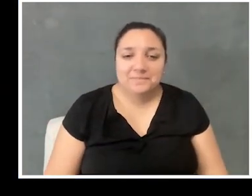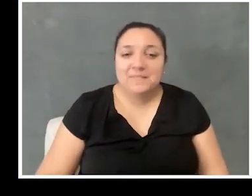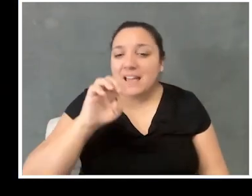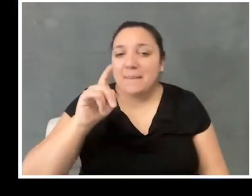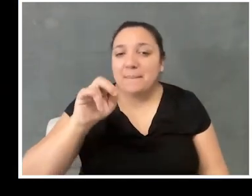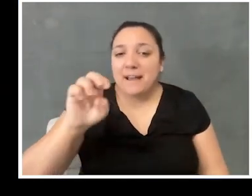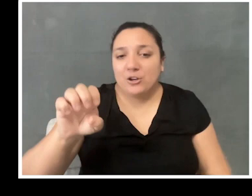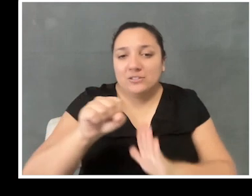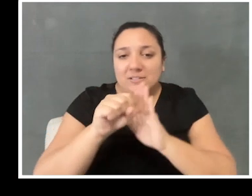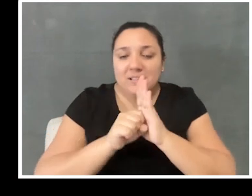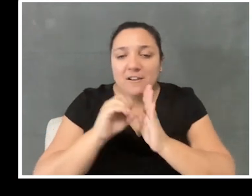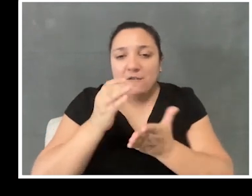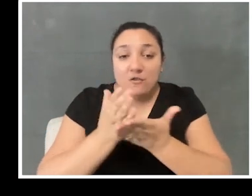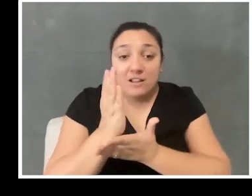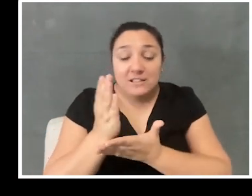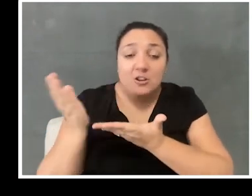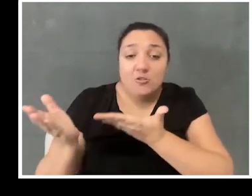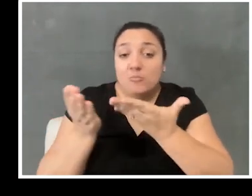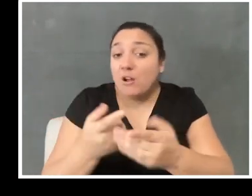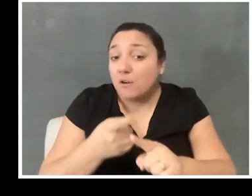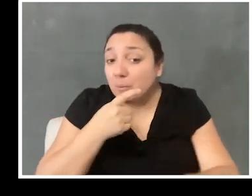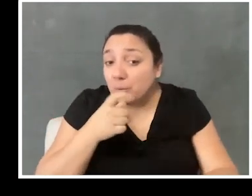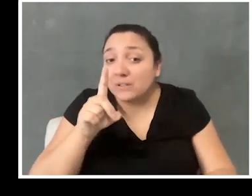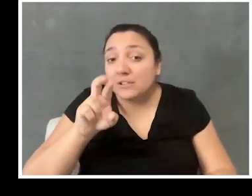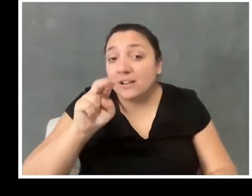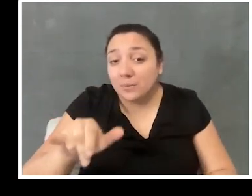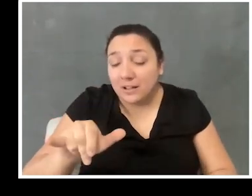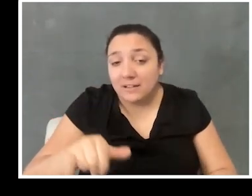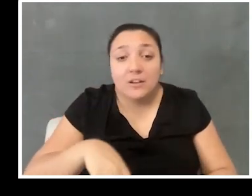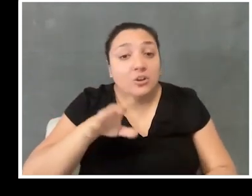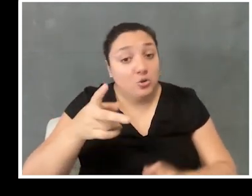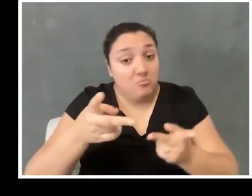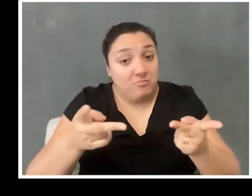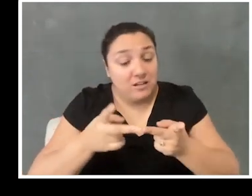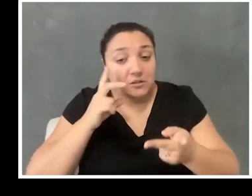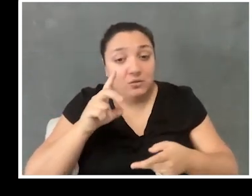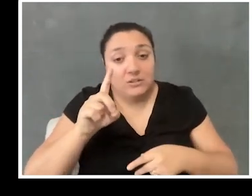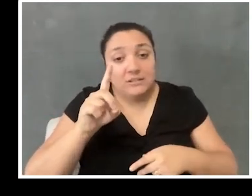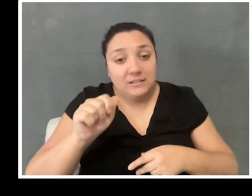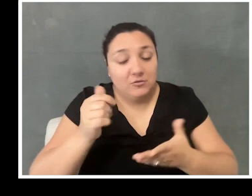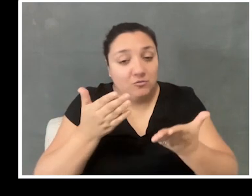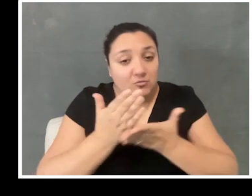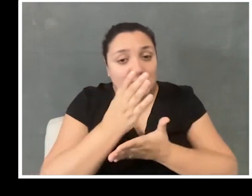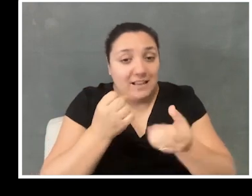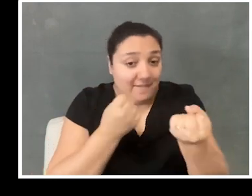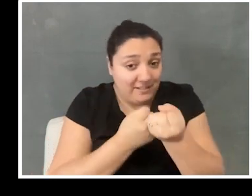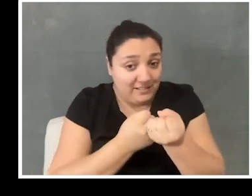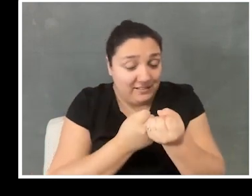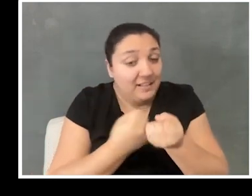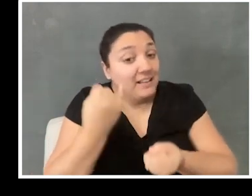"Empire State of Rights" has been brought to you by Disability Rights New York, your source for disability rights and advocacy.